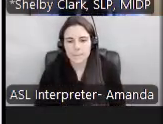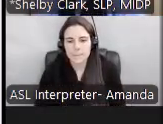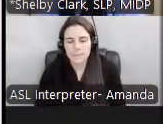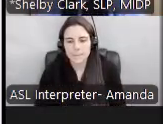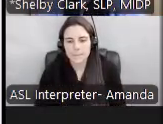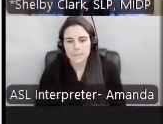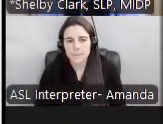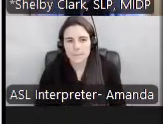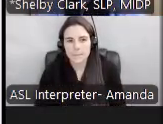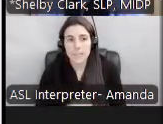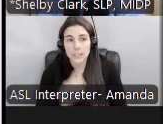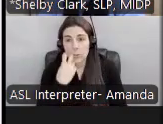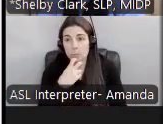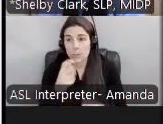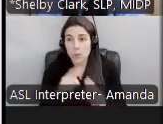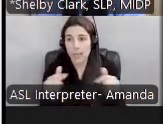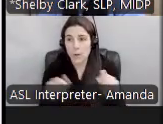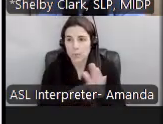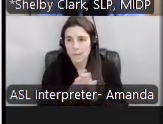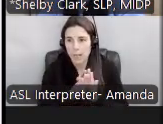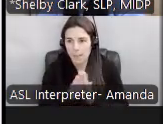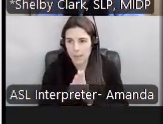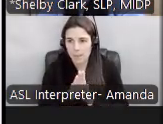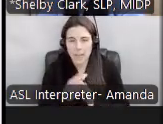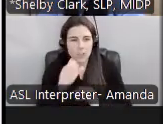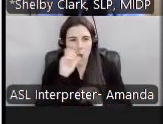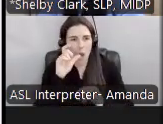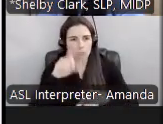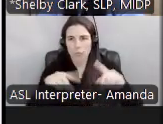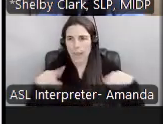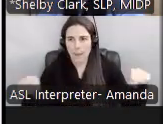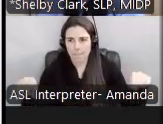speech and language development isn't random. It's predictable